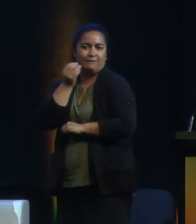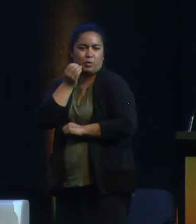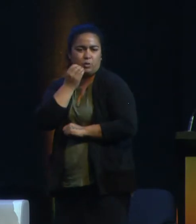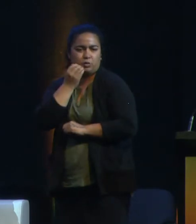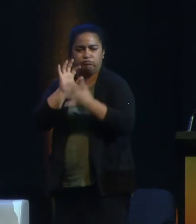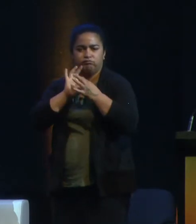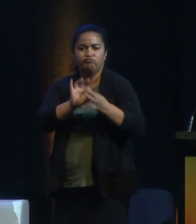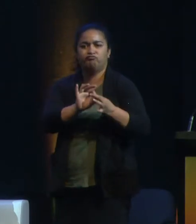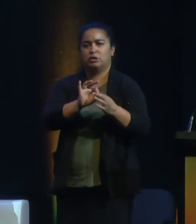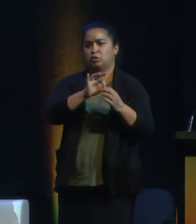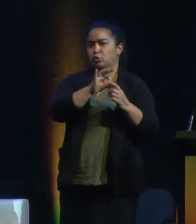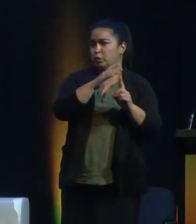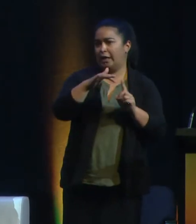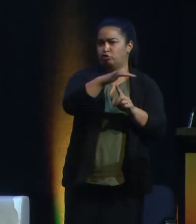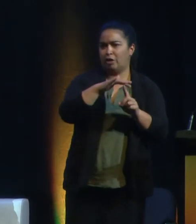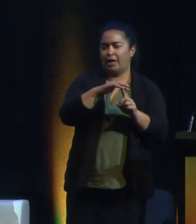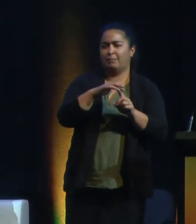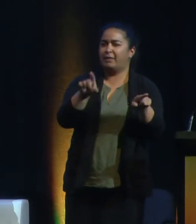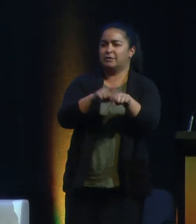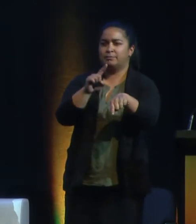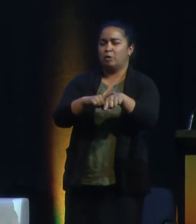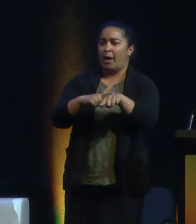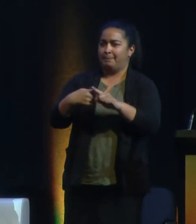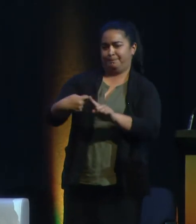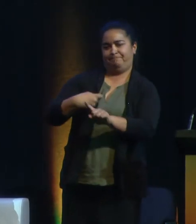being able to be paid fair wages, and so I guess it really encouraged me in terms of